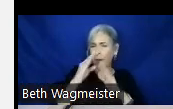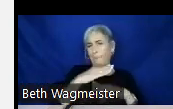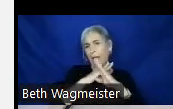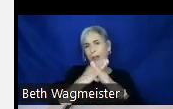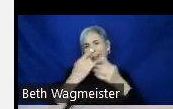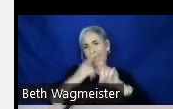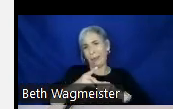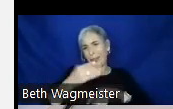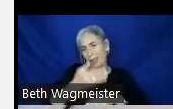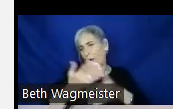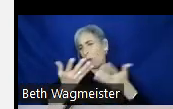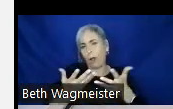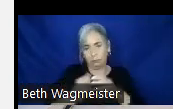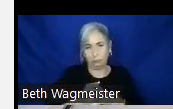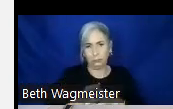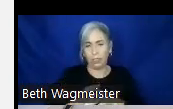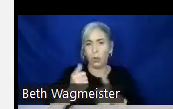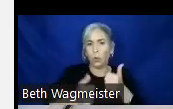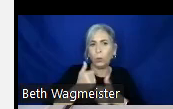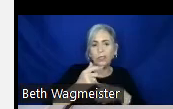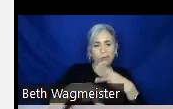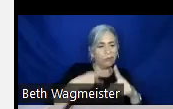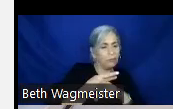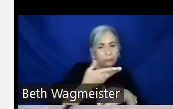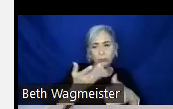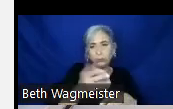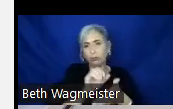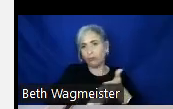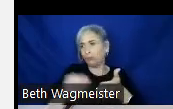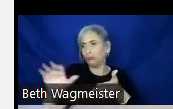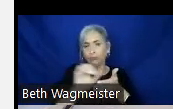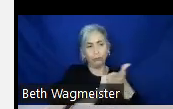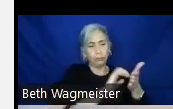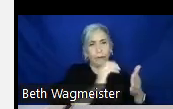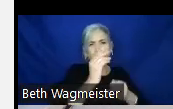there and you know which kind of things we need to remove and fix. What we need to work on.